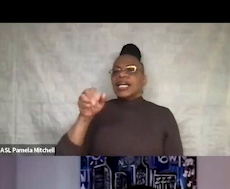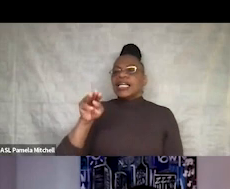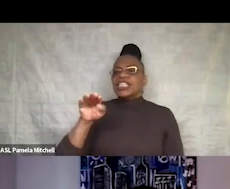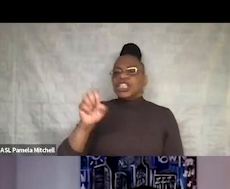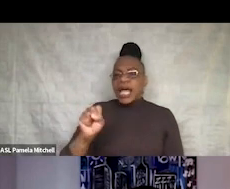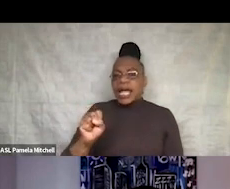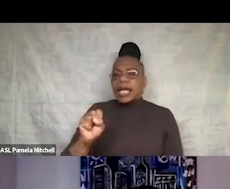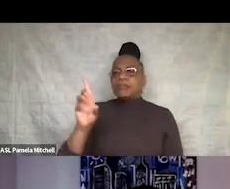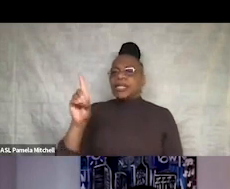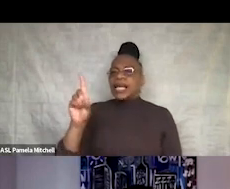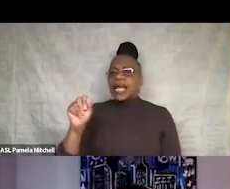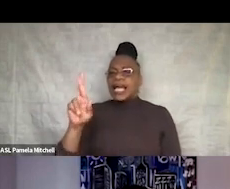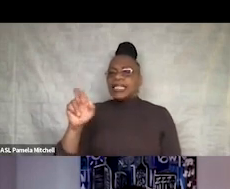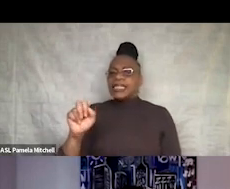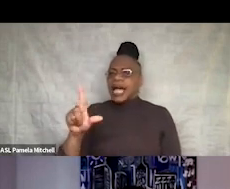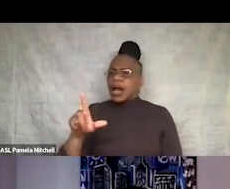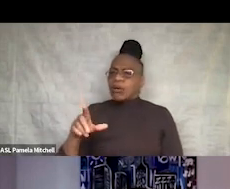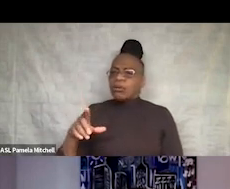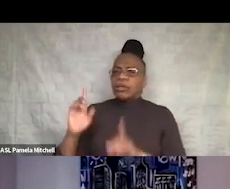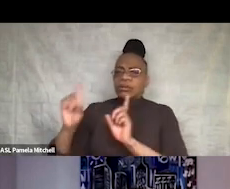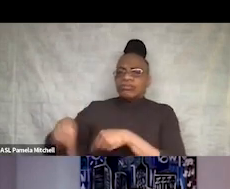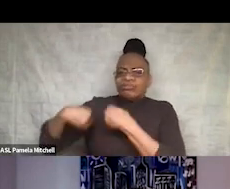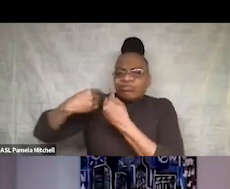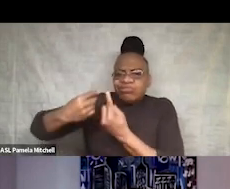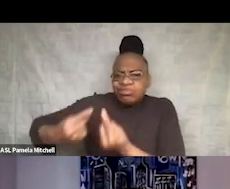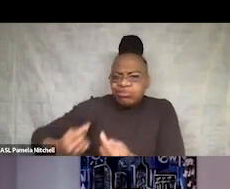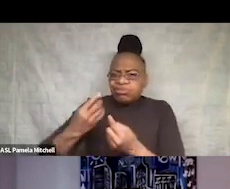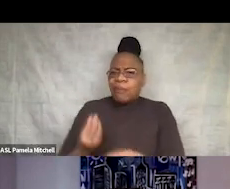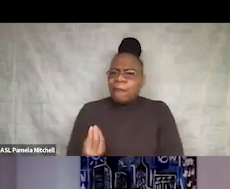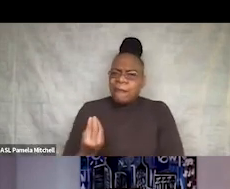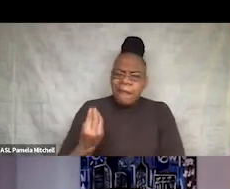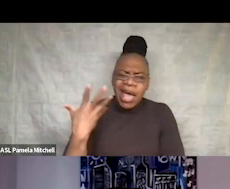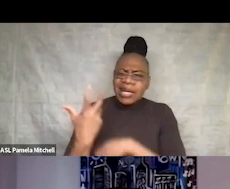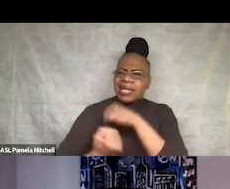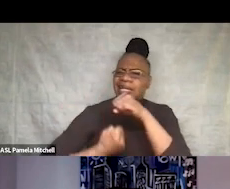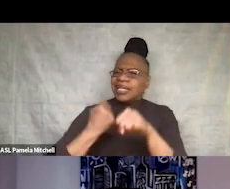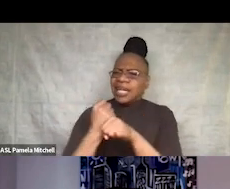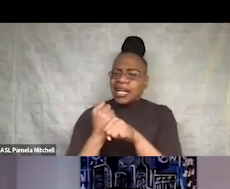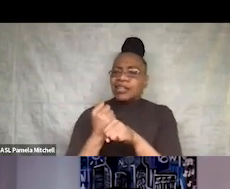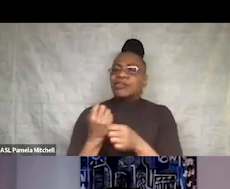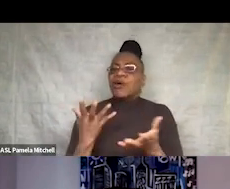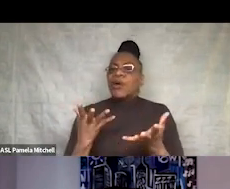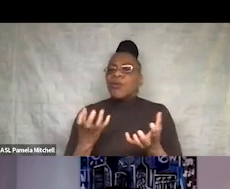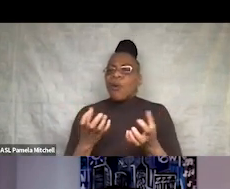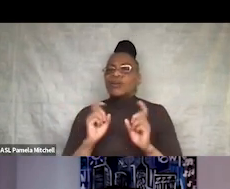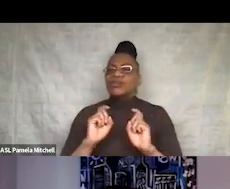have been doing this for decades. And we just want to give you hope and give you some wisdom